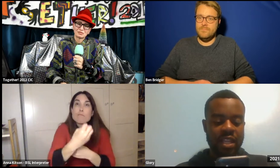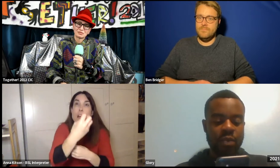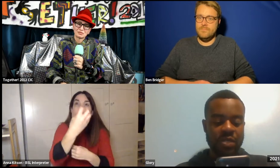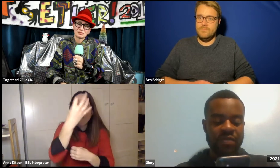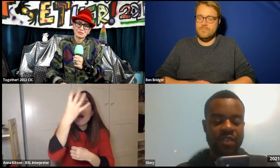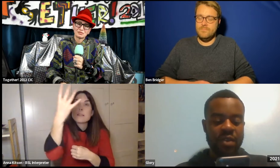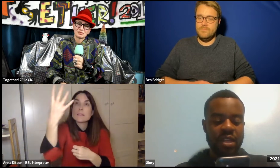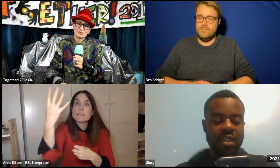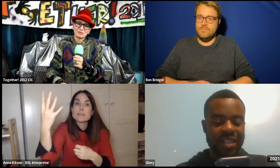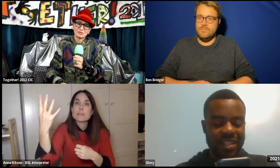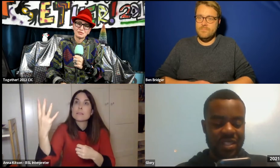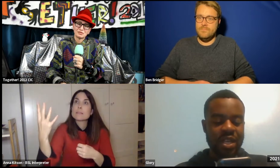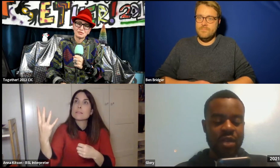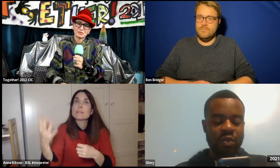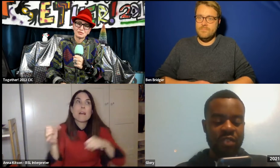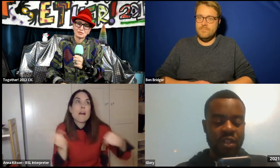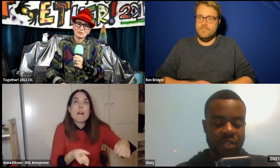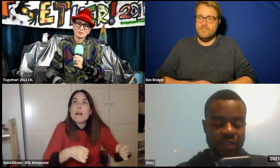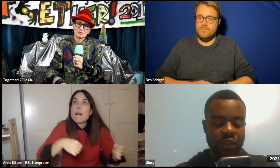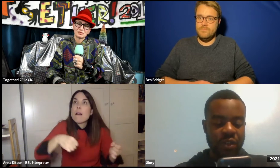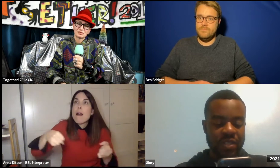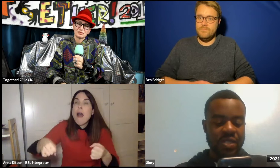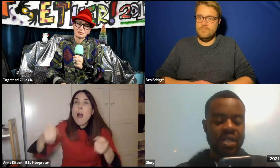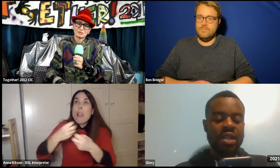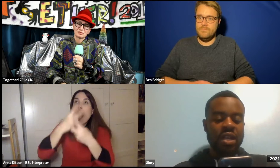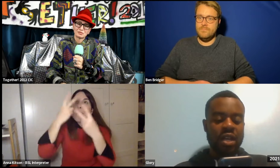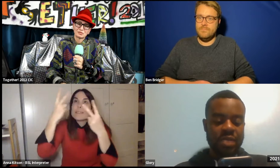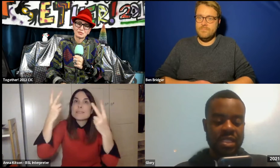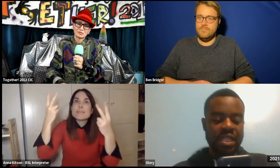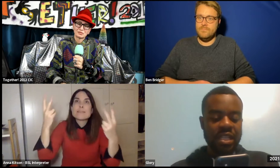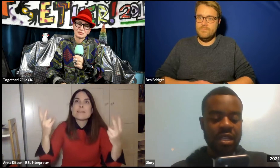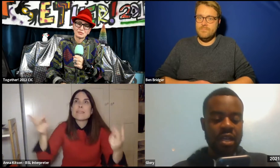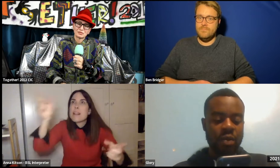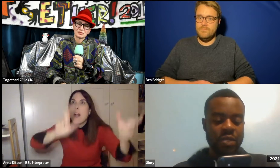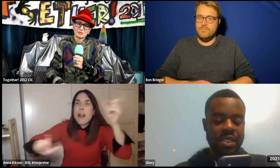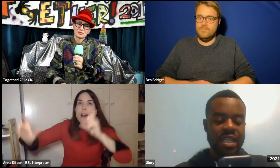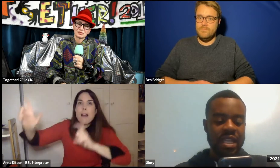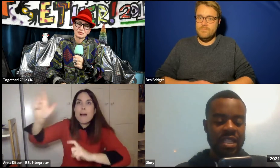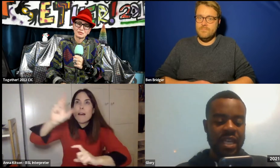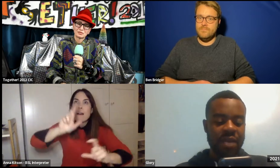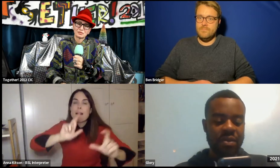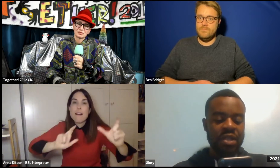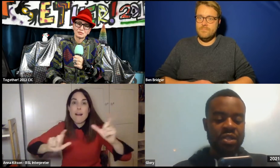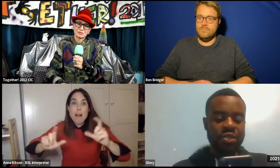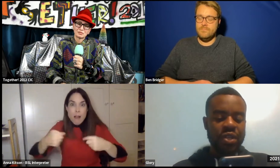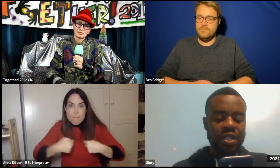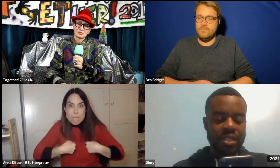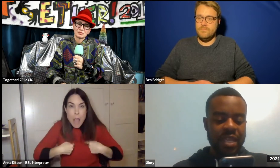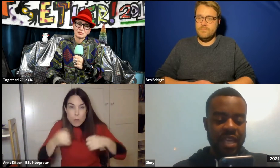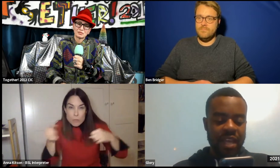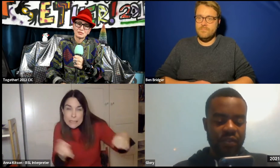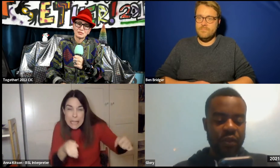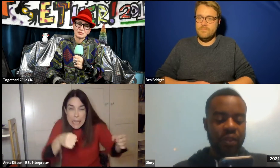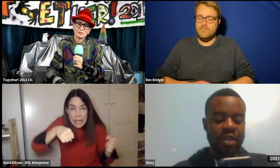And it was very bright With lots of colours. I was skiing down Trying to be careful